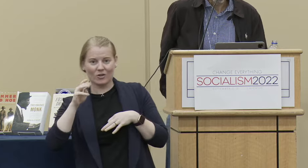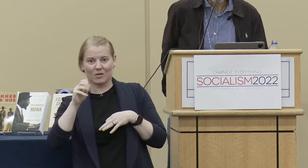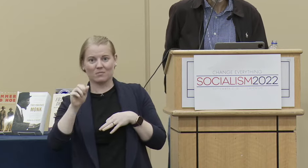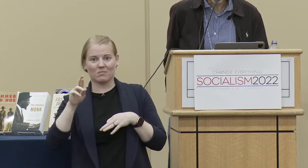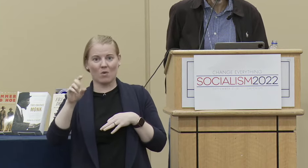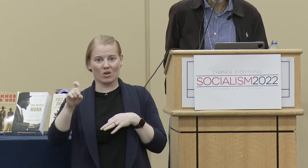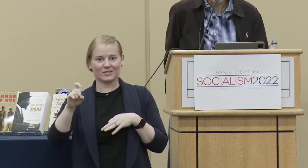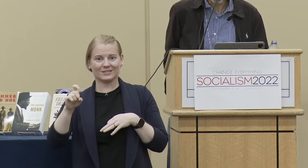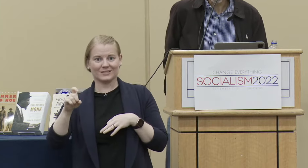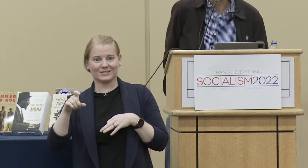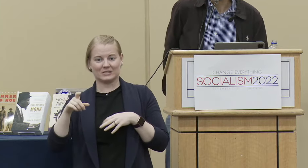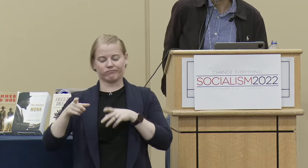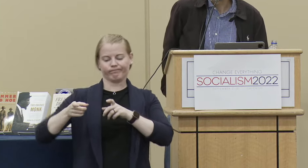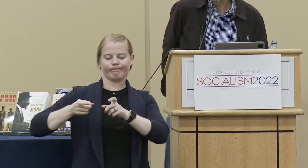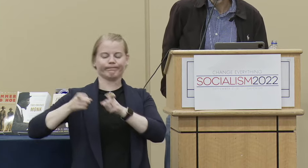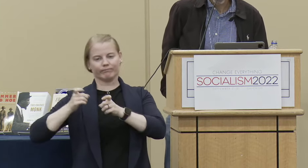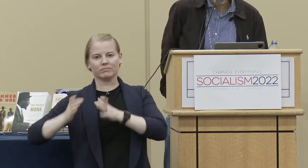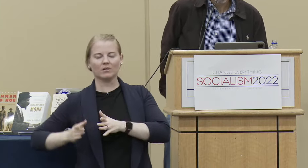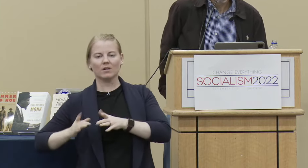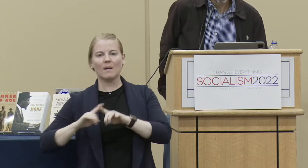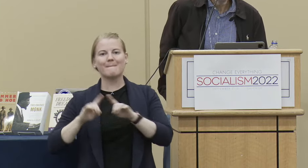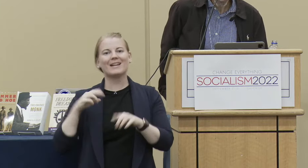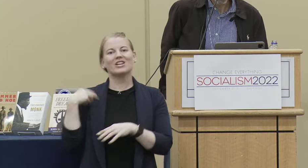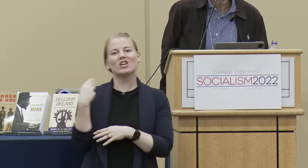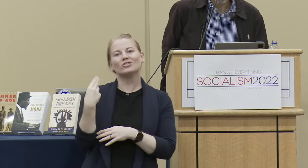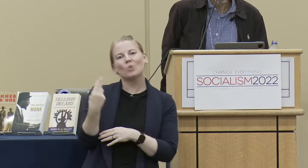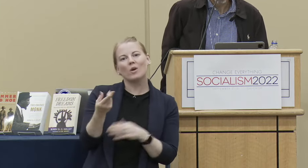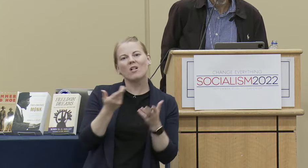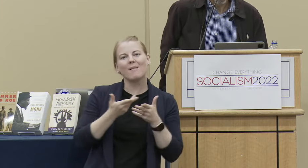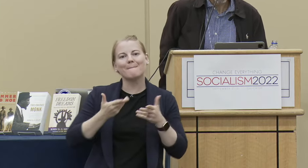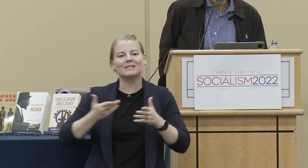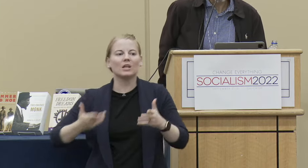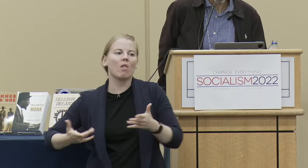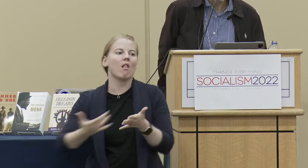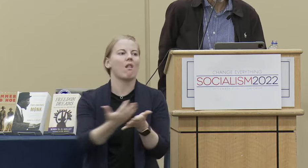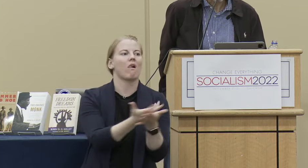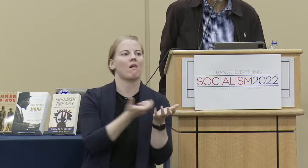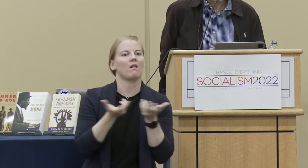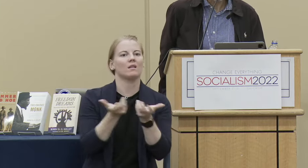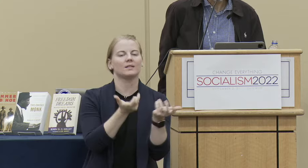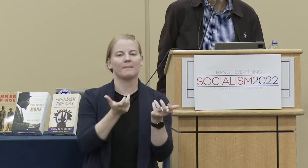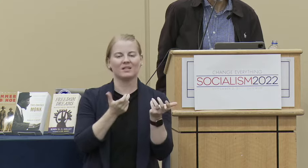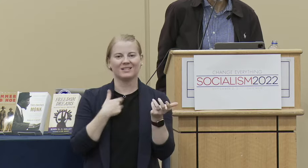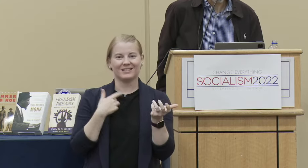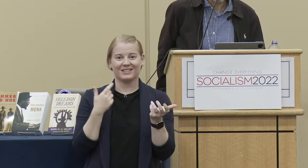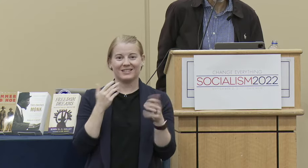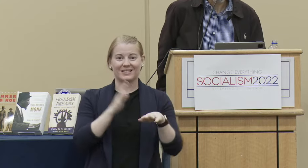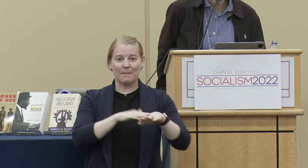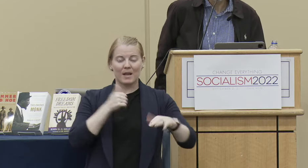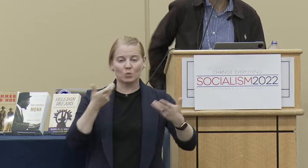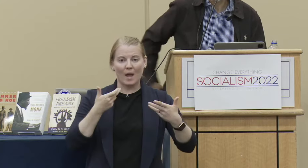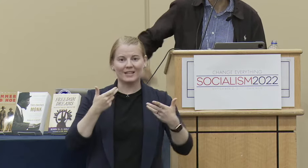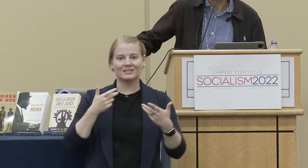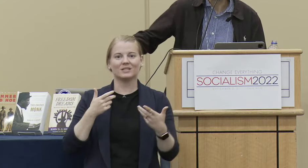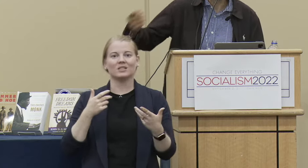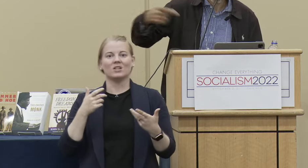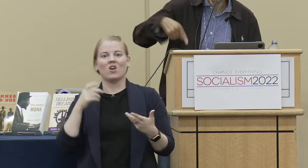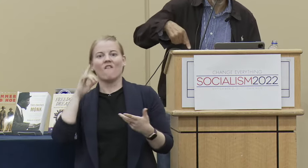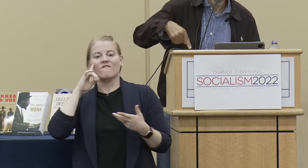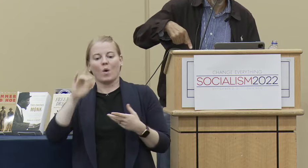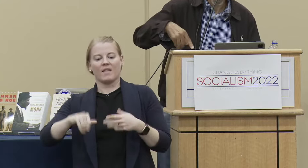later Marxists have dictated. But historical materialism